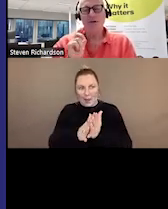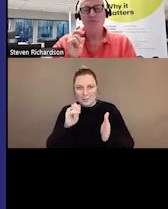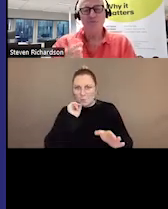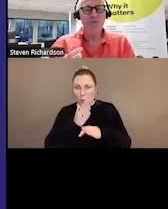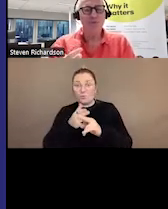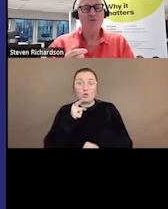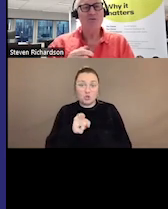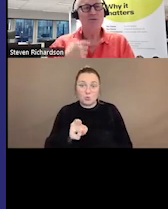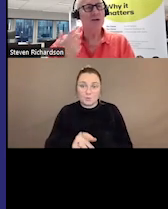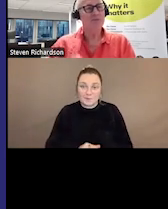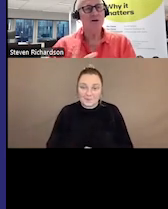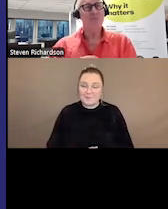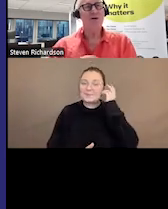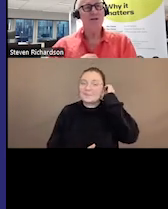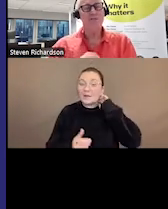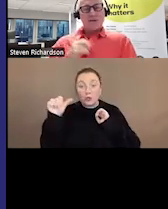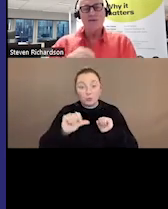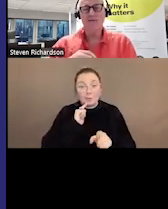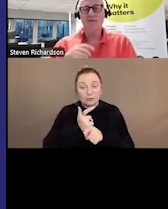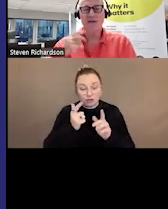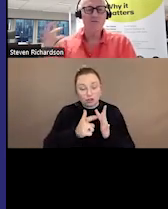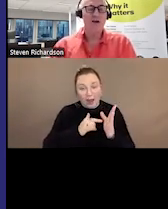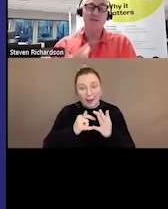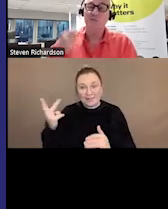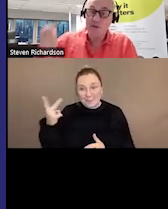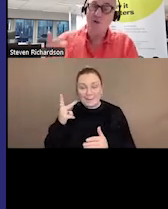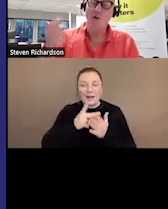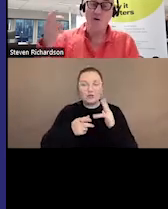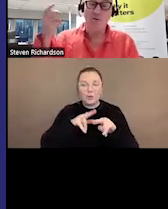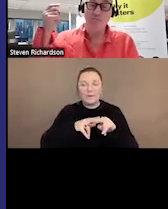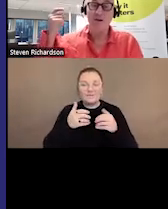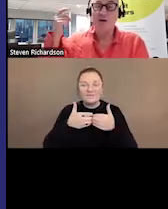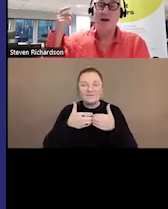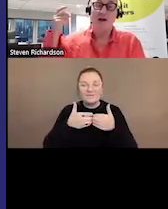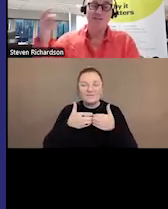I should also mention that James and I are part of a desegregated suite of